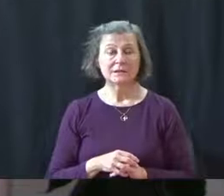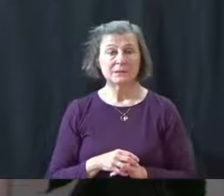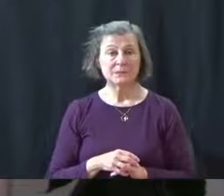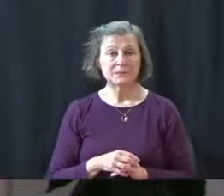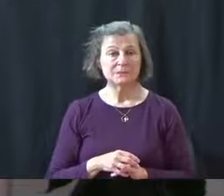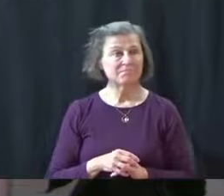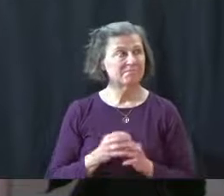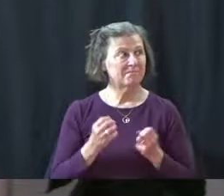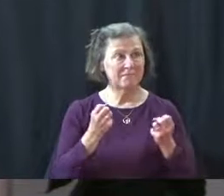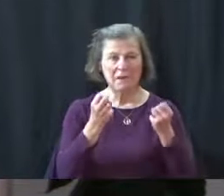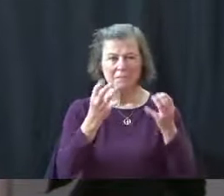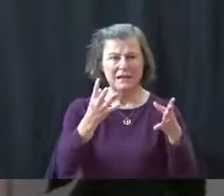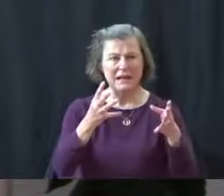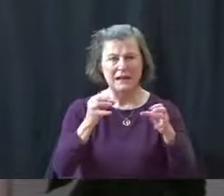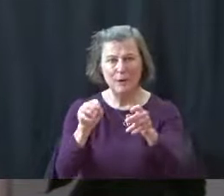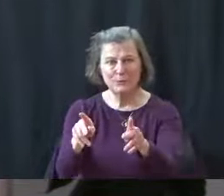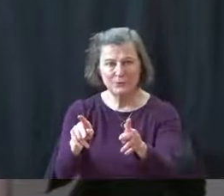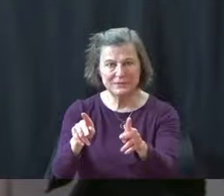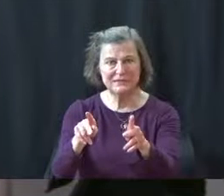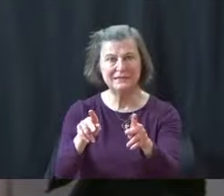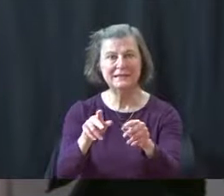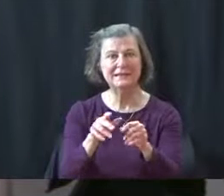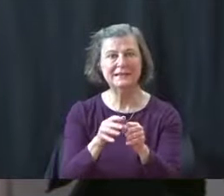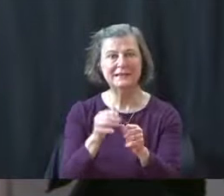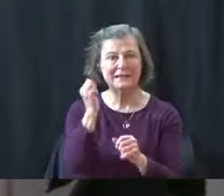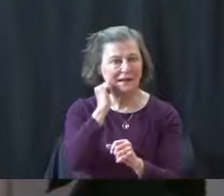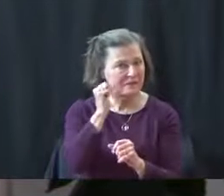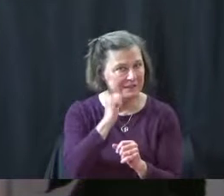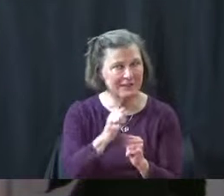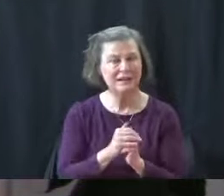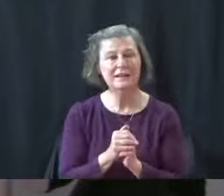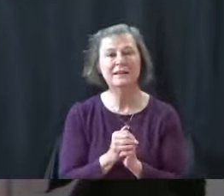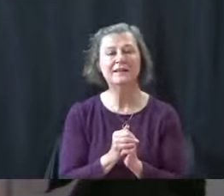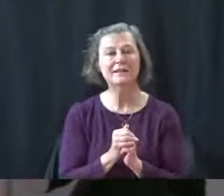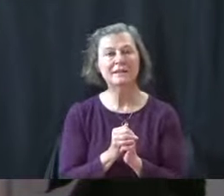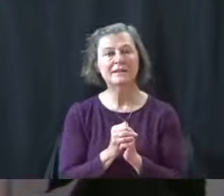So many opportunities day by day.